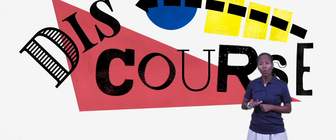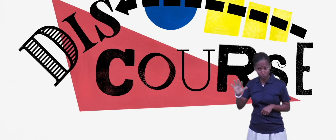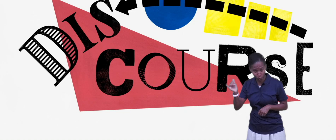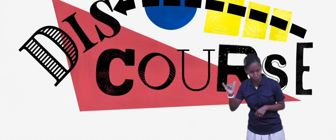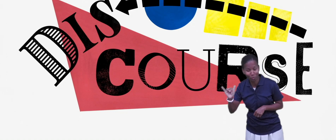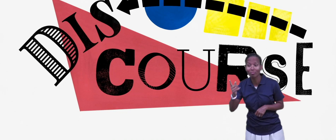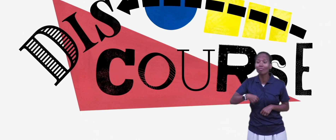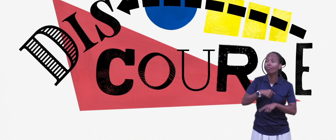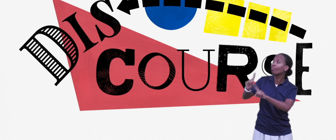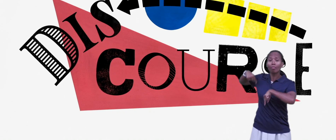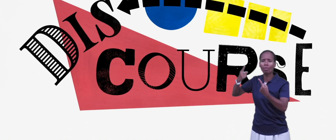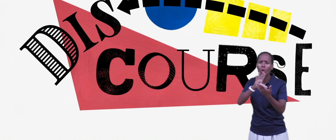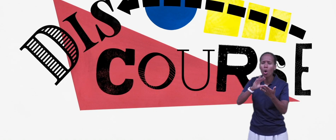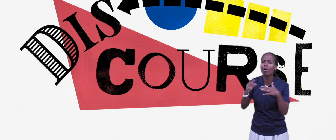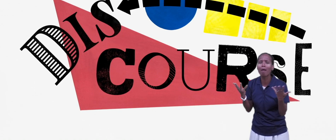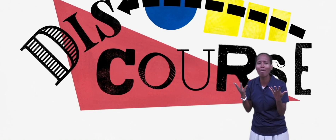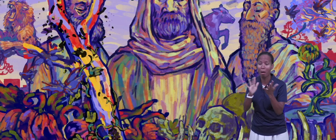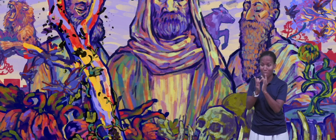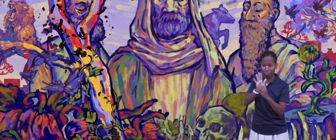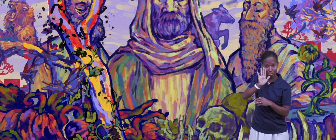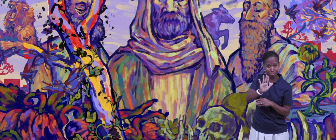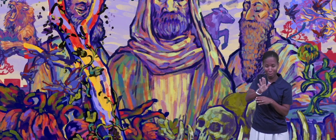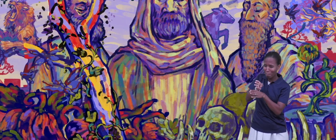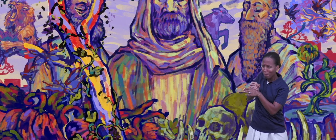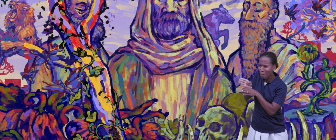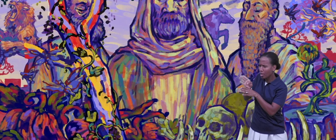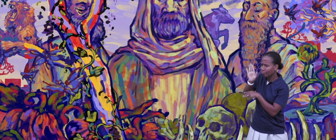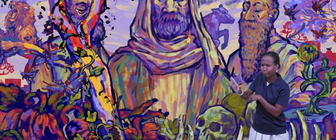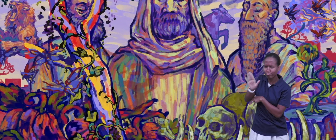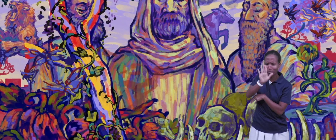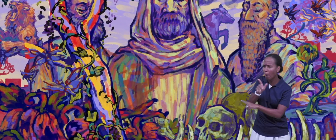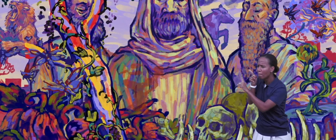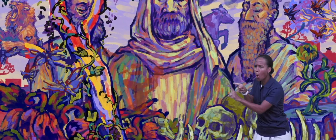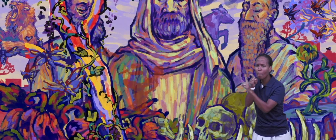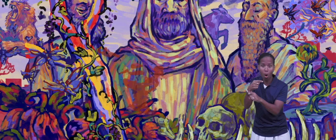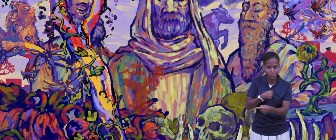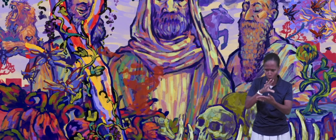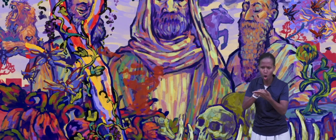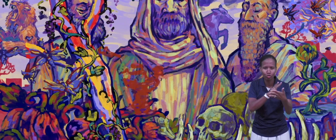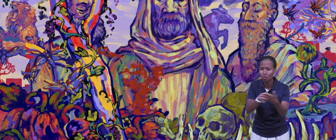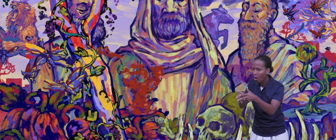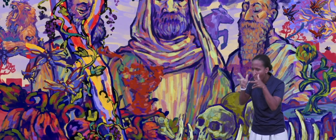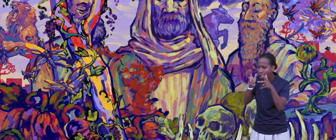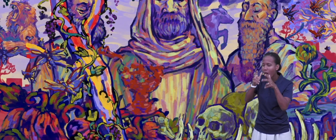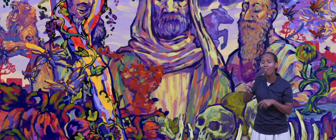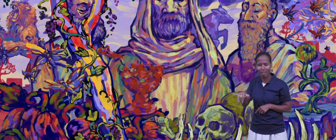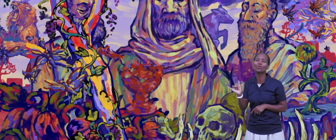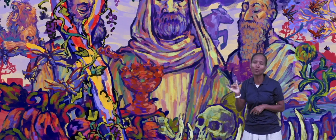Tim: And we learned how to read all of the main sections of the Bible.